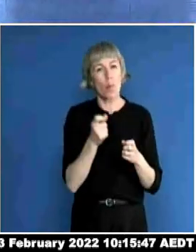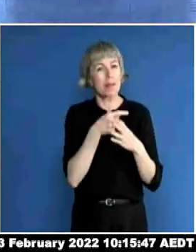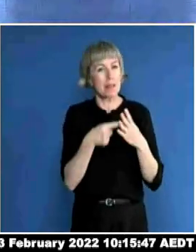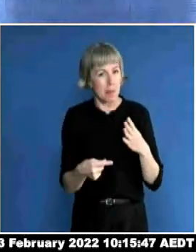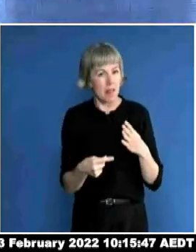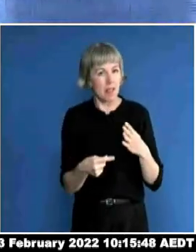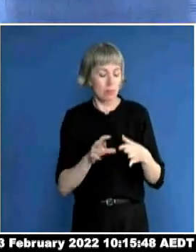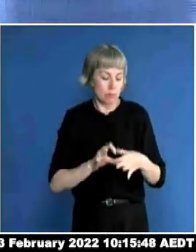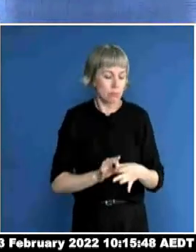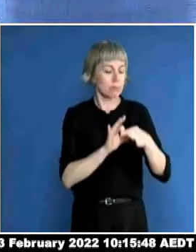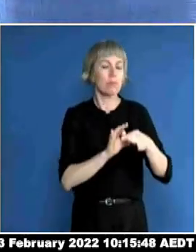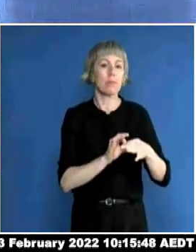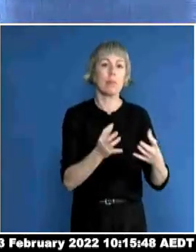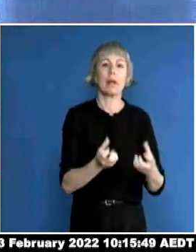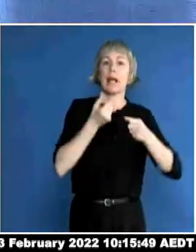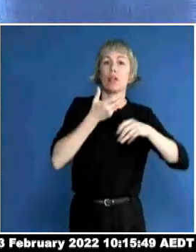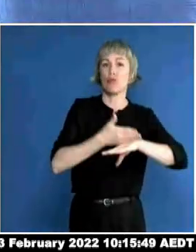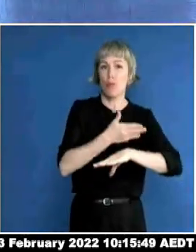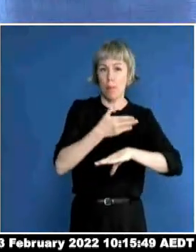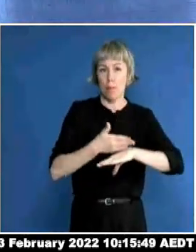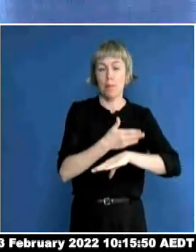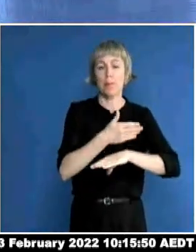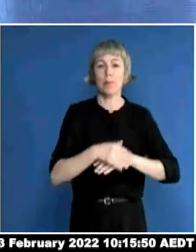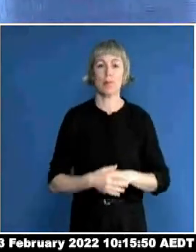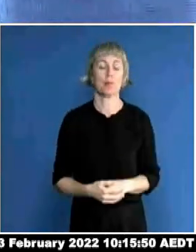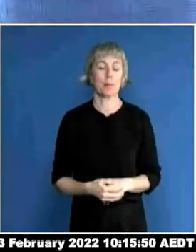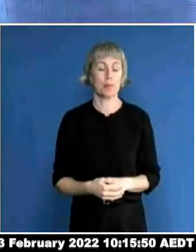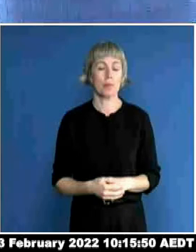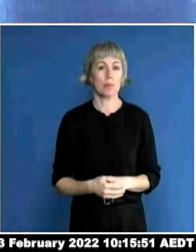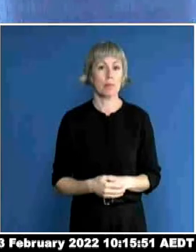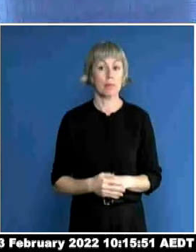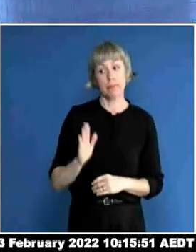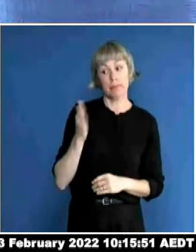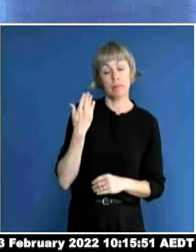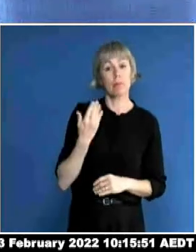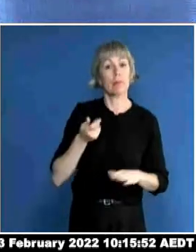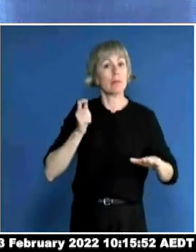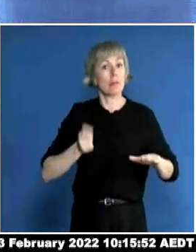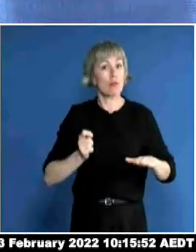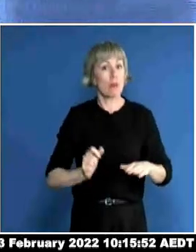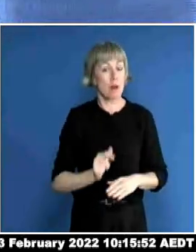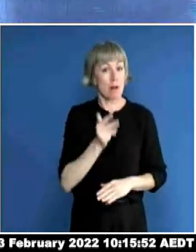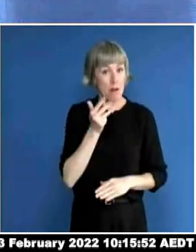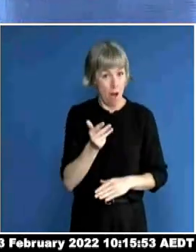It follows Public hearing 9, Pathways and barriers to open employment for people with